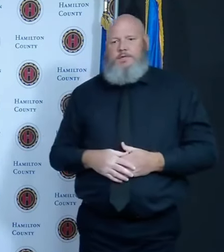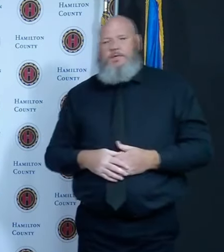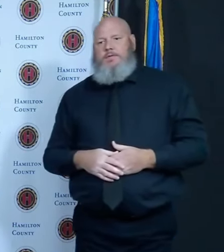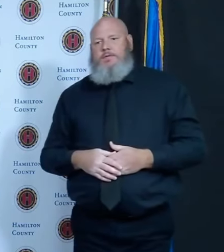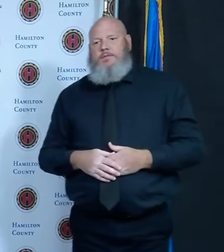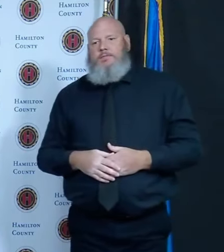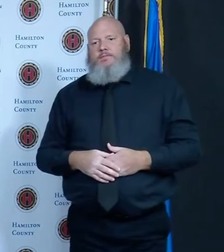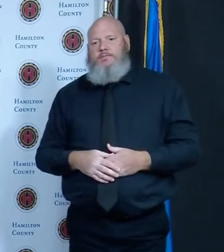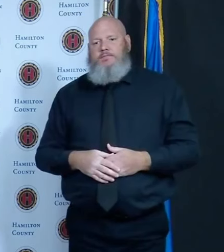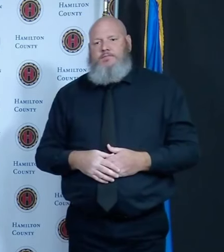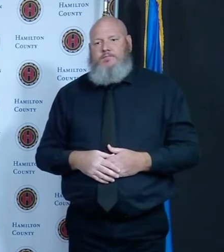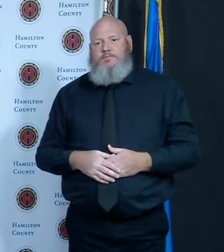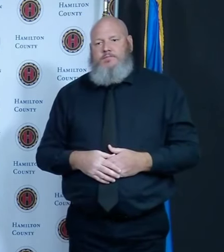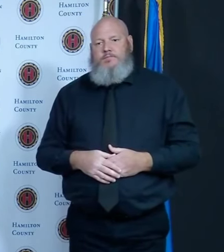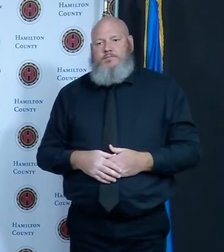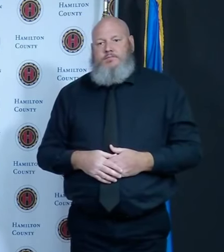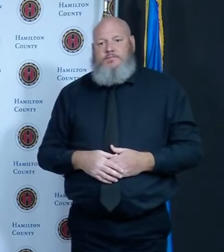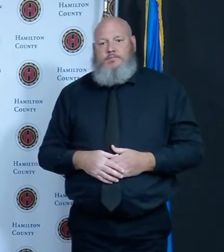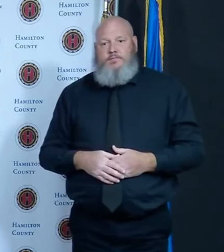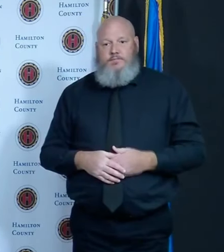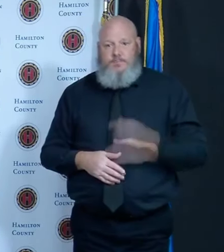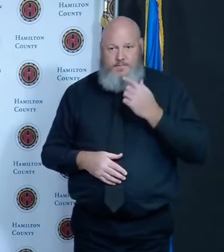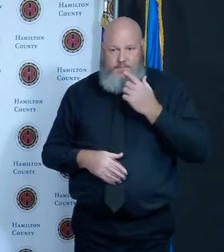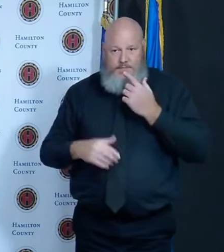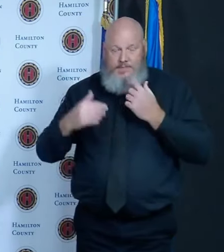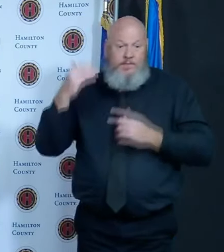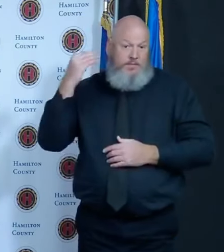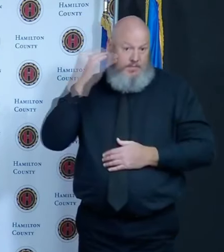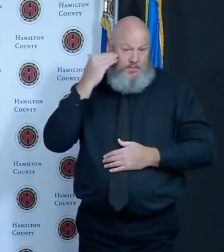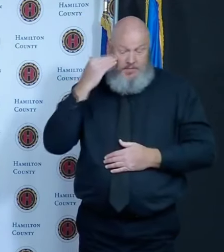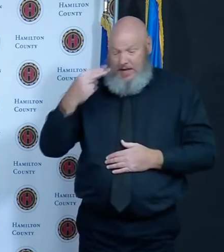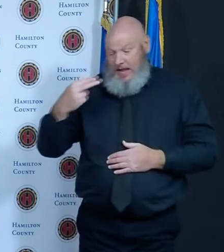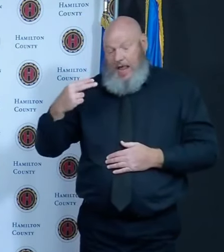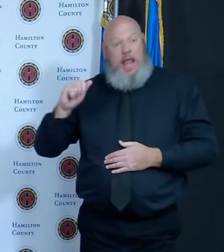operations throughout this crisis so for those of you that are scratching your